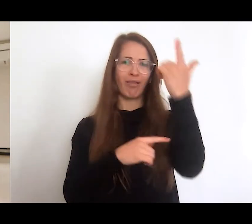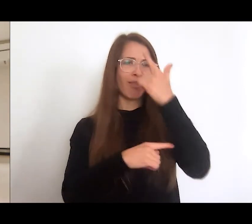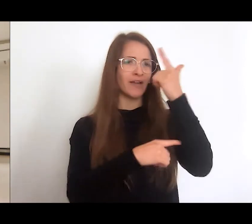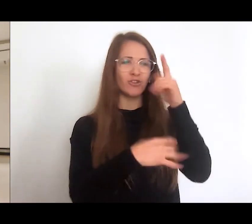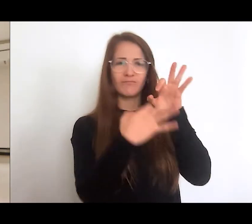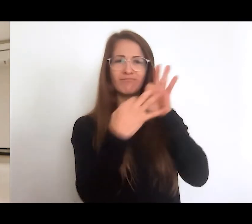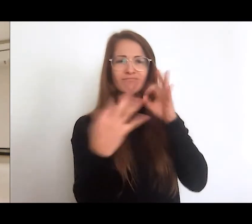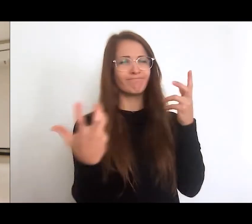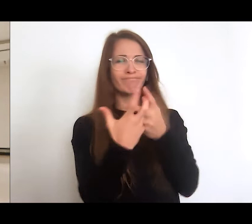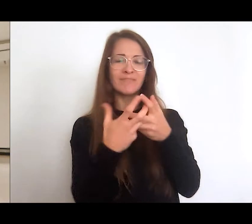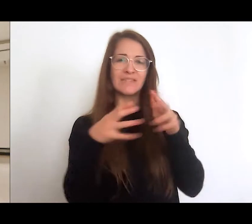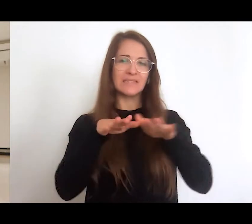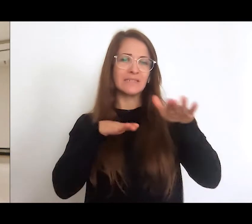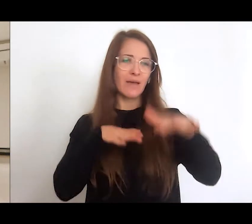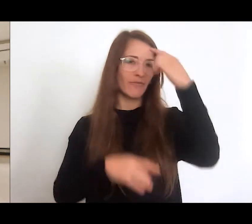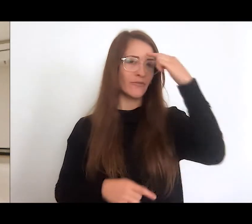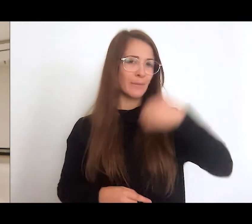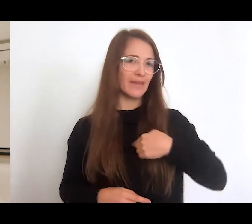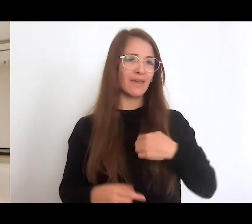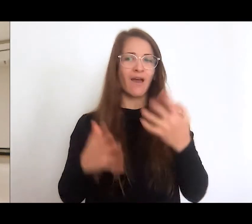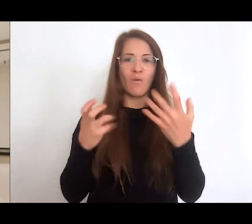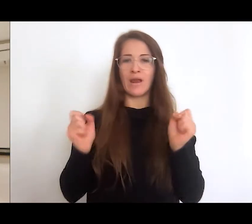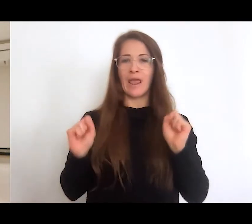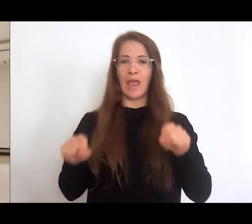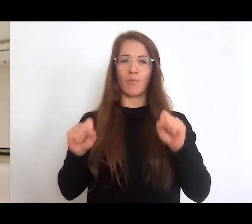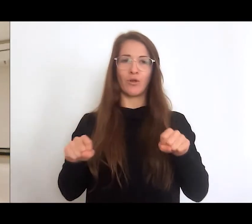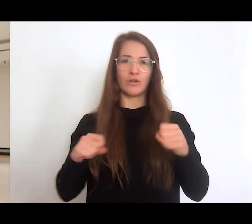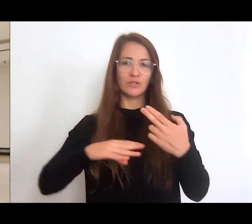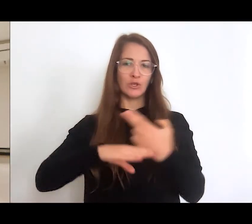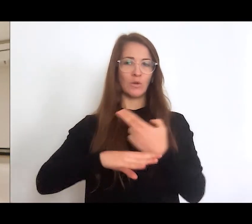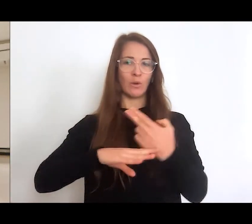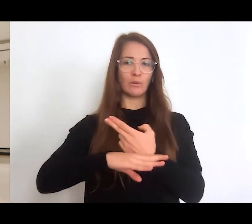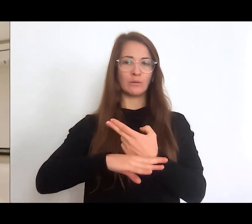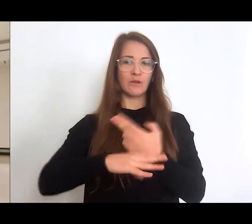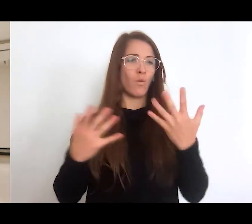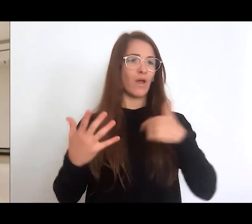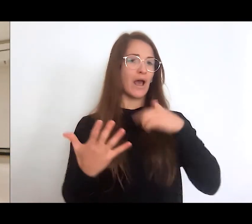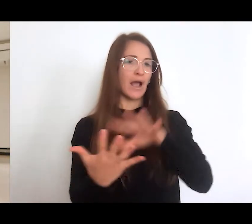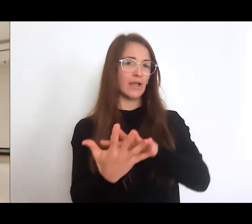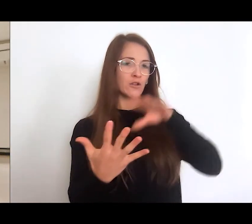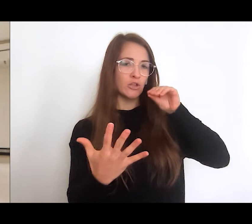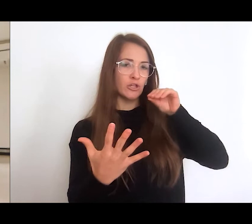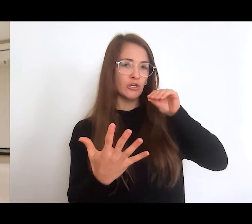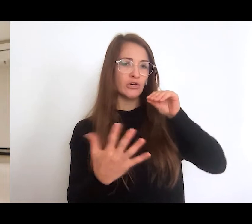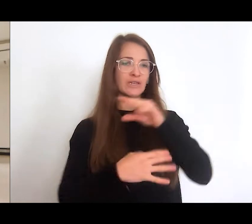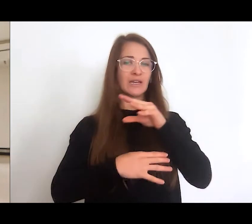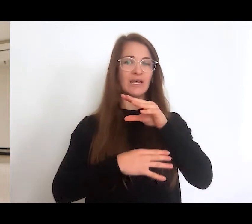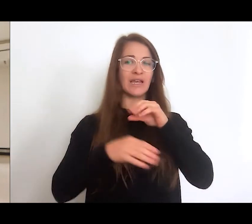FELT THIS WAS THE NEXT LOGICAL STEP FOR ME AND I WANTED TO USE